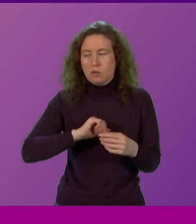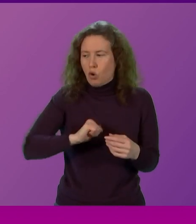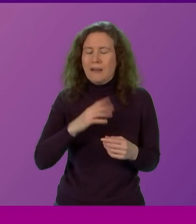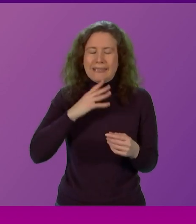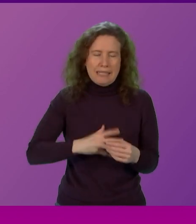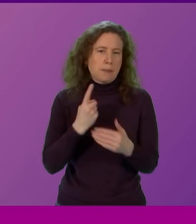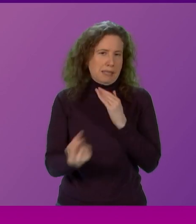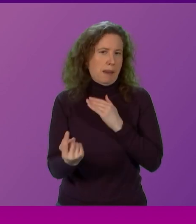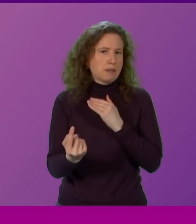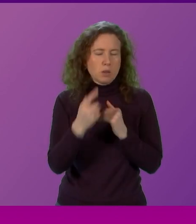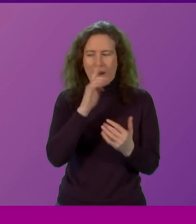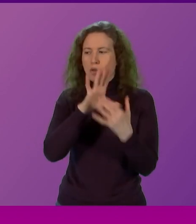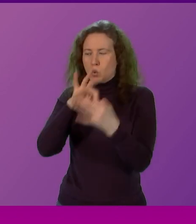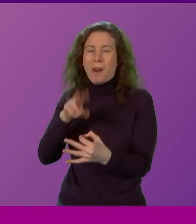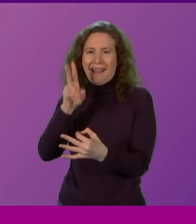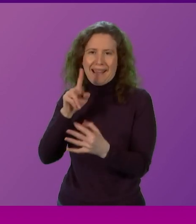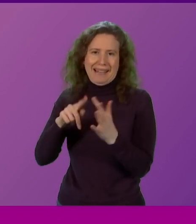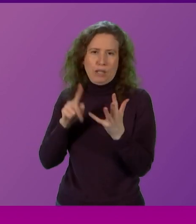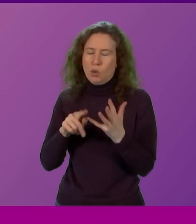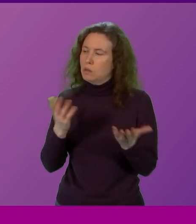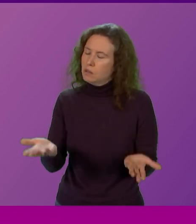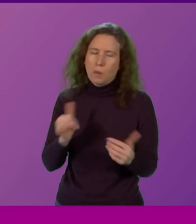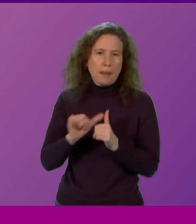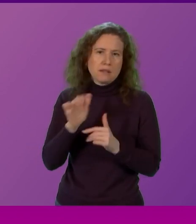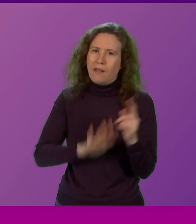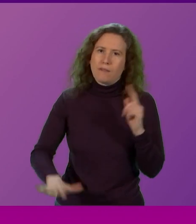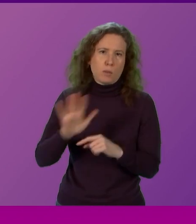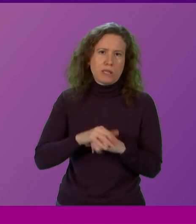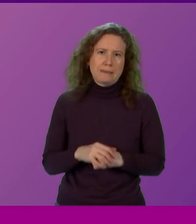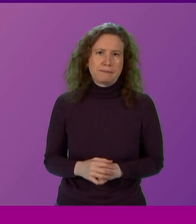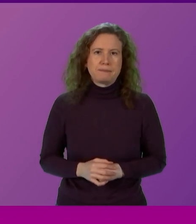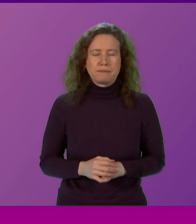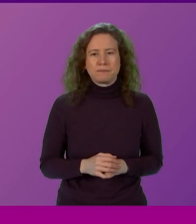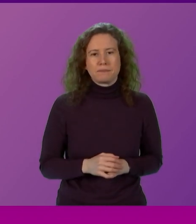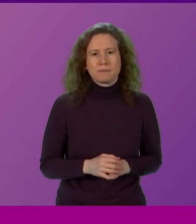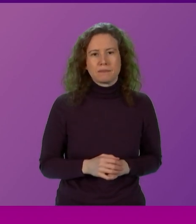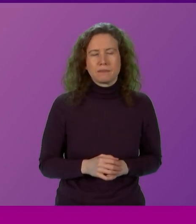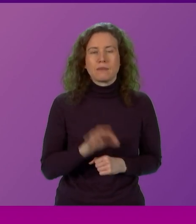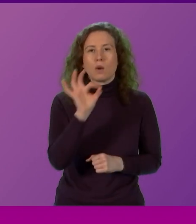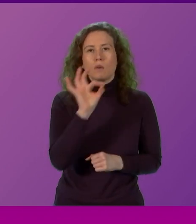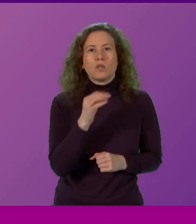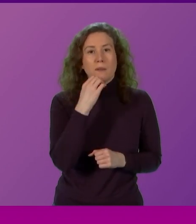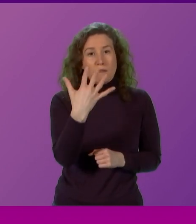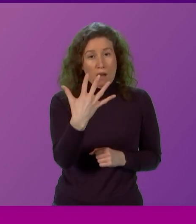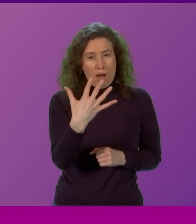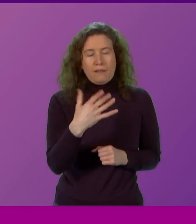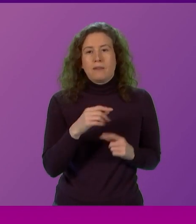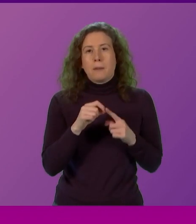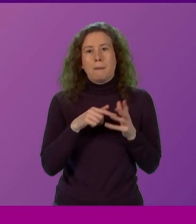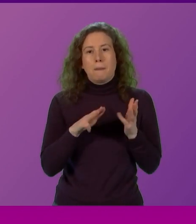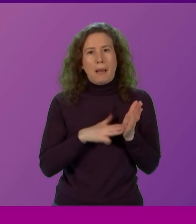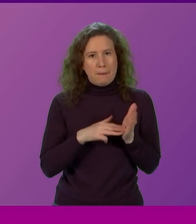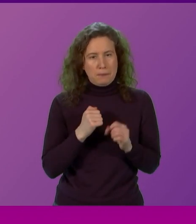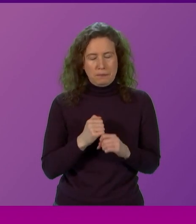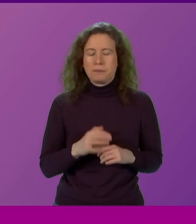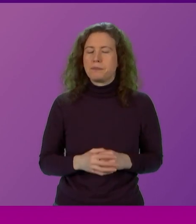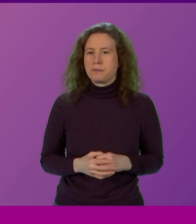able to rejoin the European Union, the better it will be for everyone.